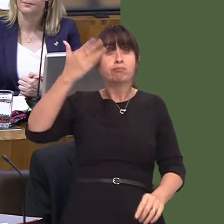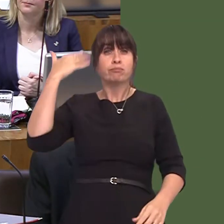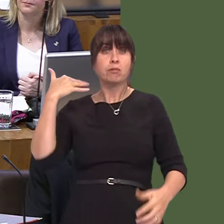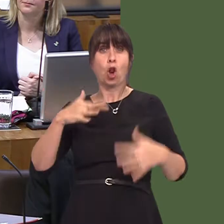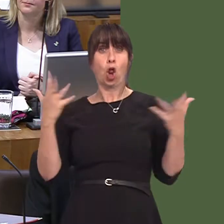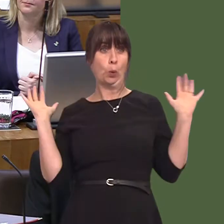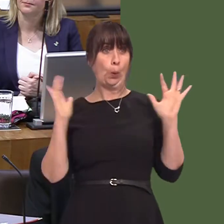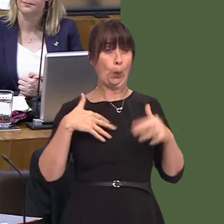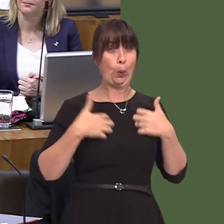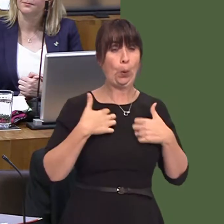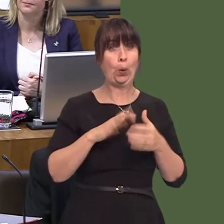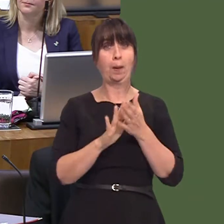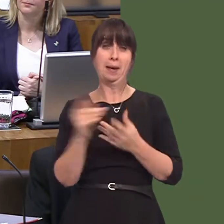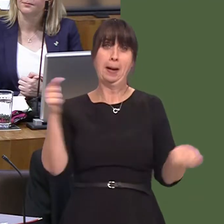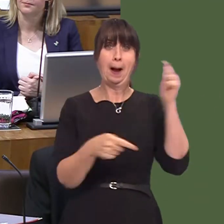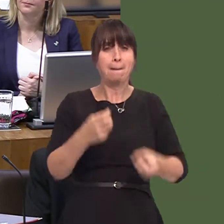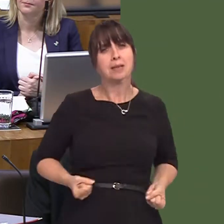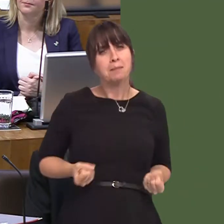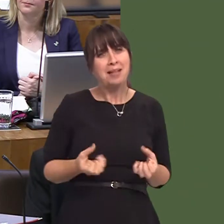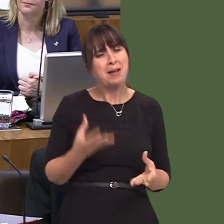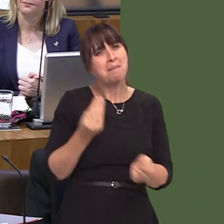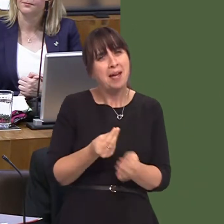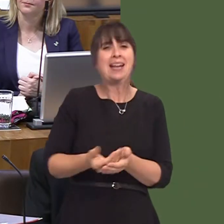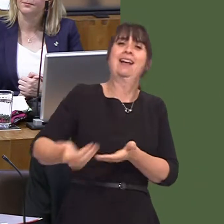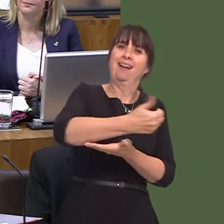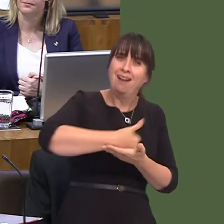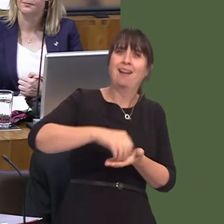tourism and generating money, of course, for local communities.